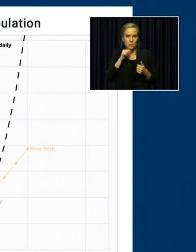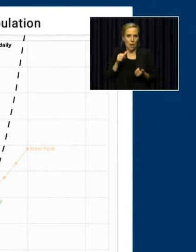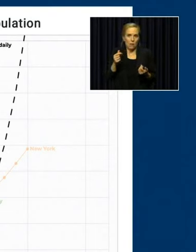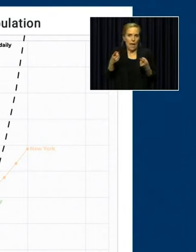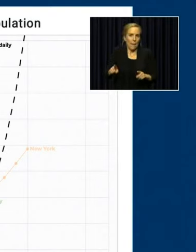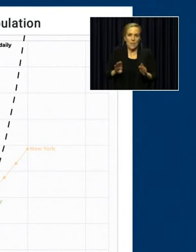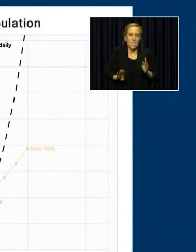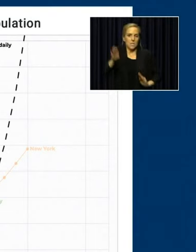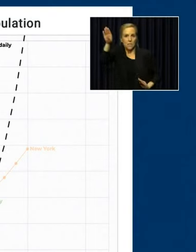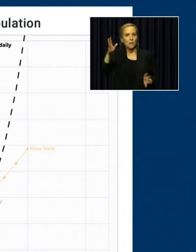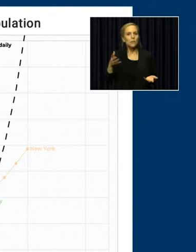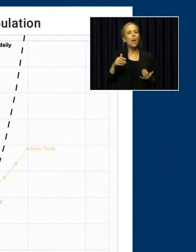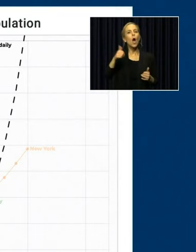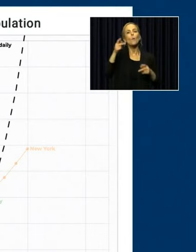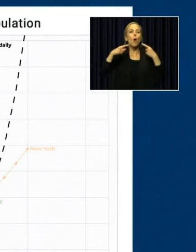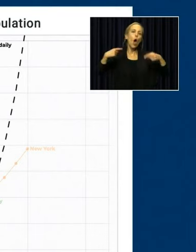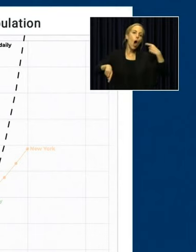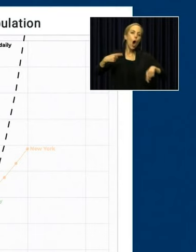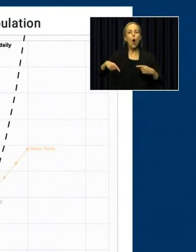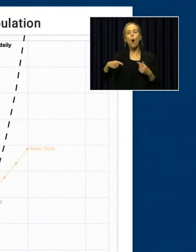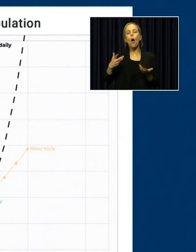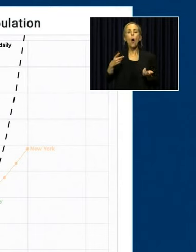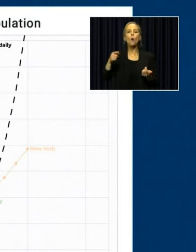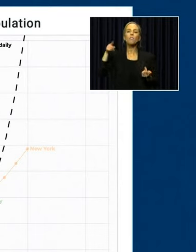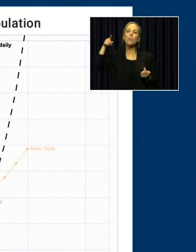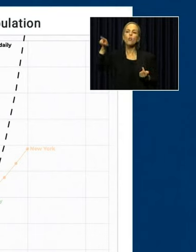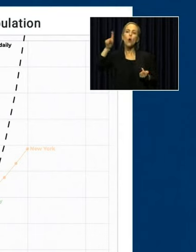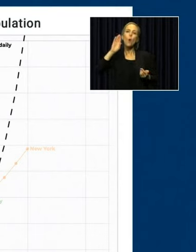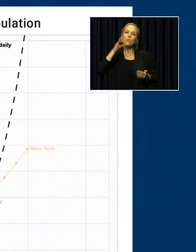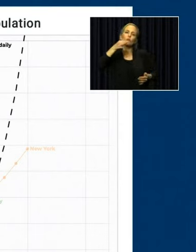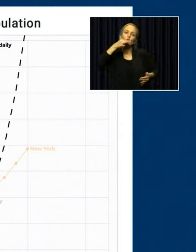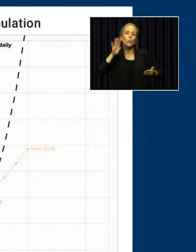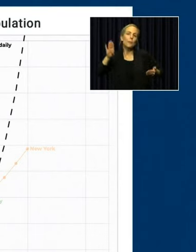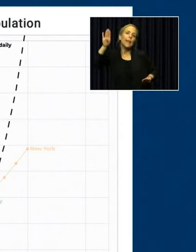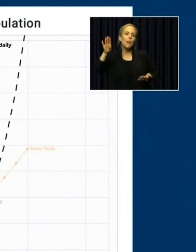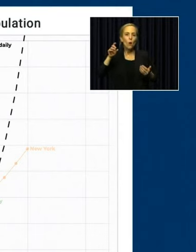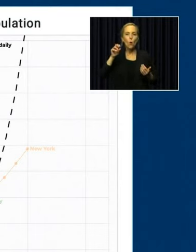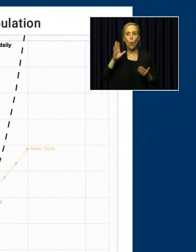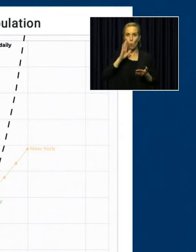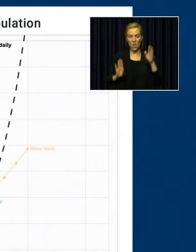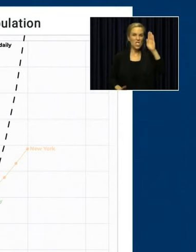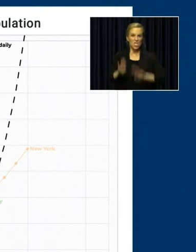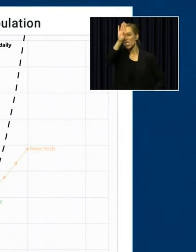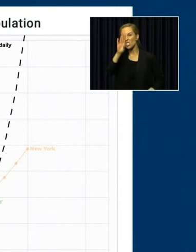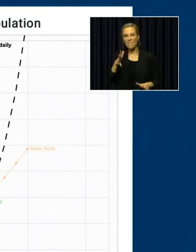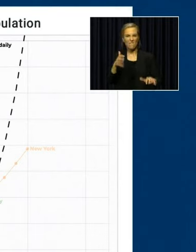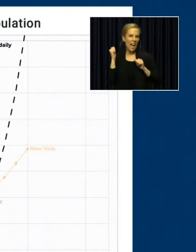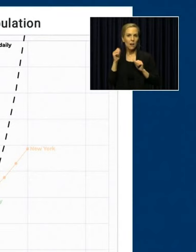THANK YOU, GOVERNOR BESHEAR. SO I WANTED TO GO INTO CELEBRATES MORE DETAIL ABOUT